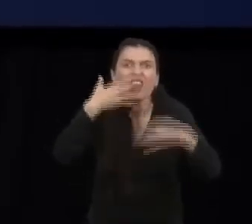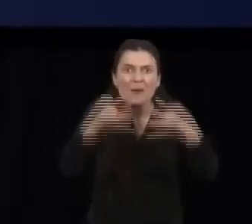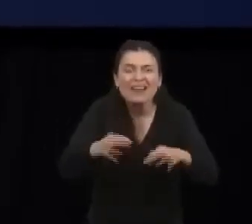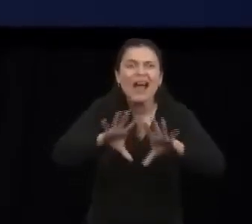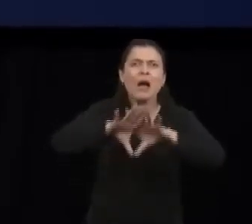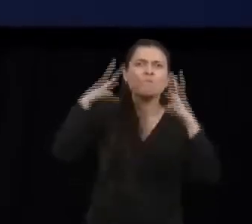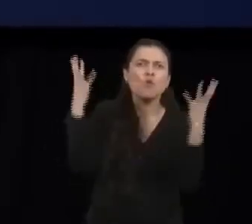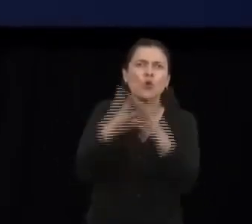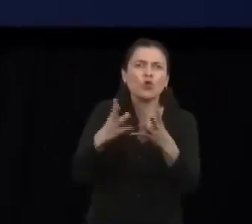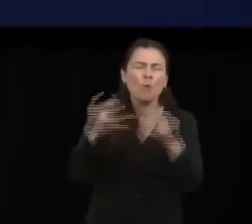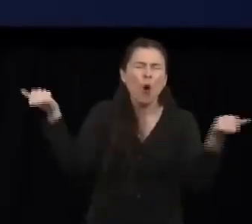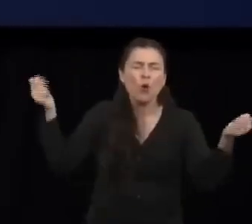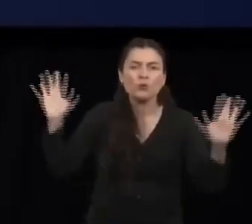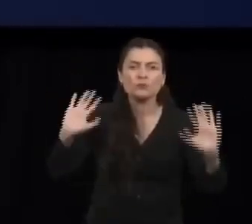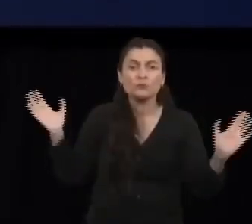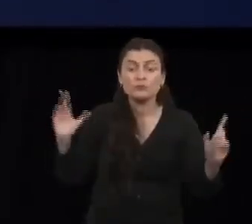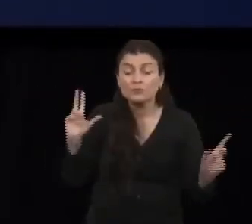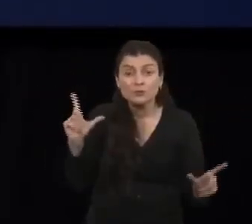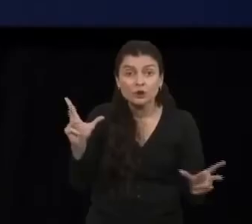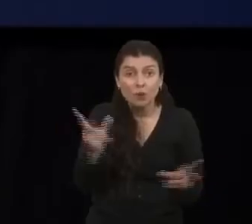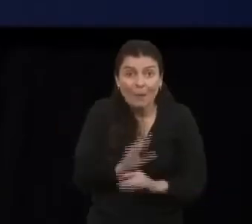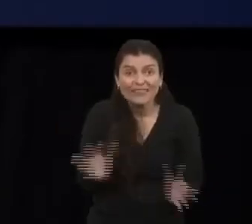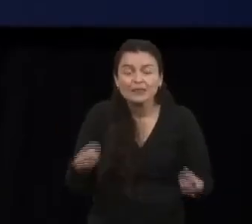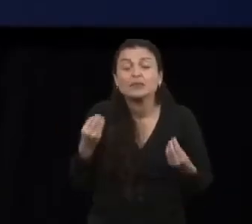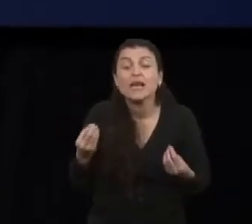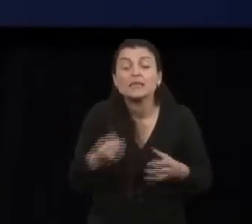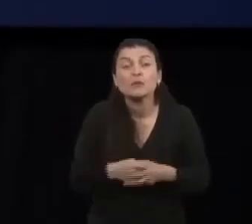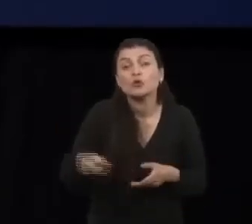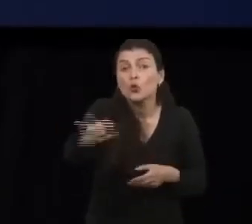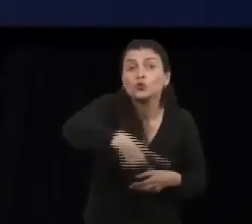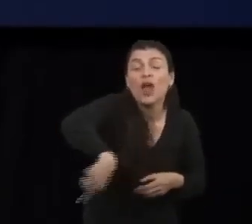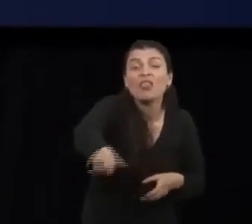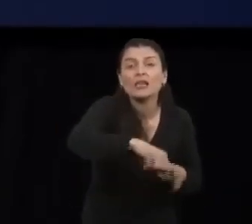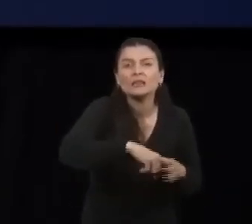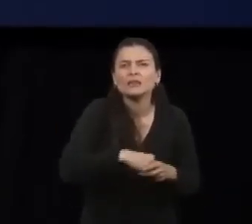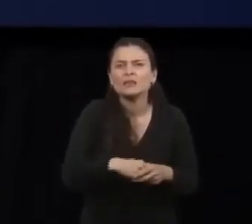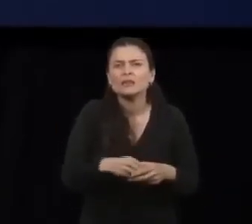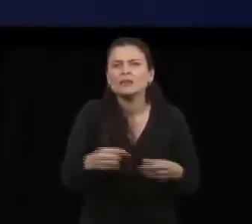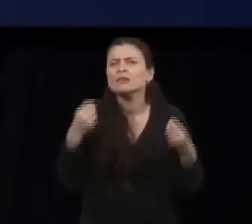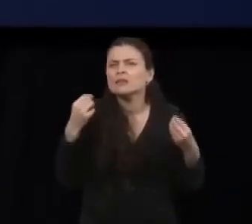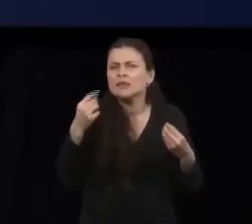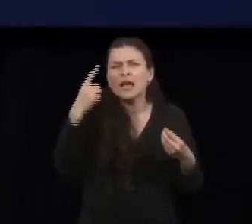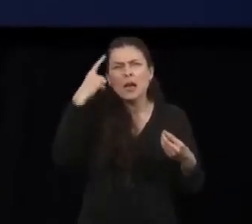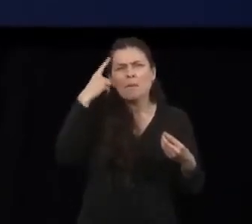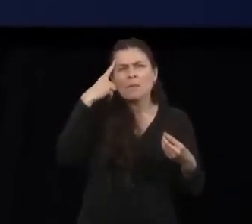that is, tomorrow the world disappears, would you send consumption